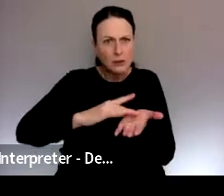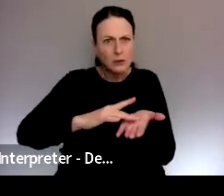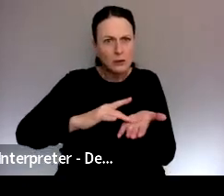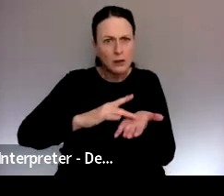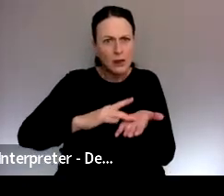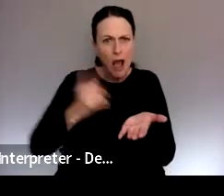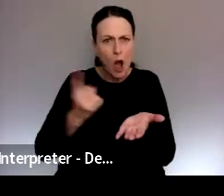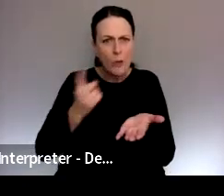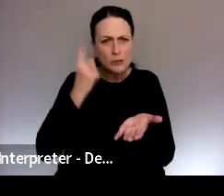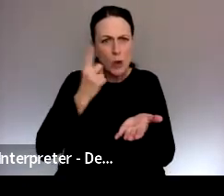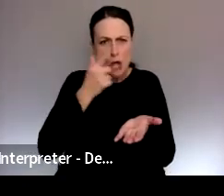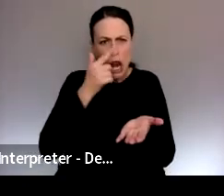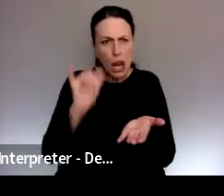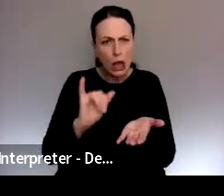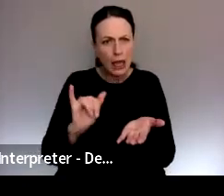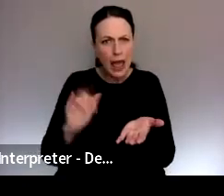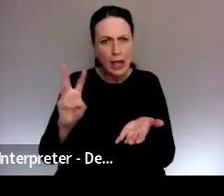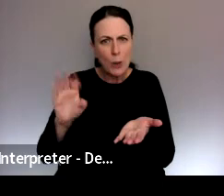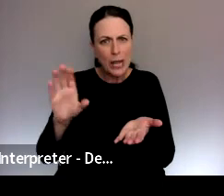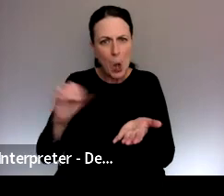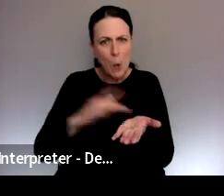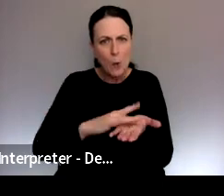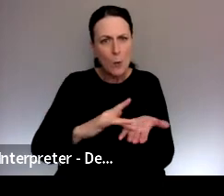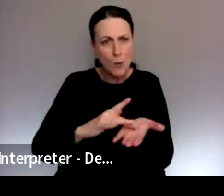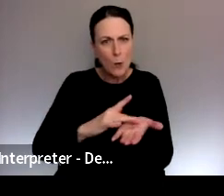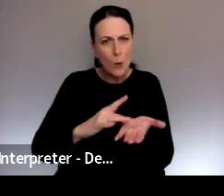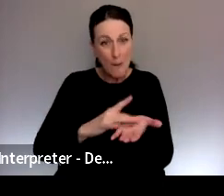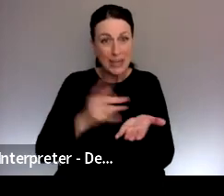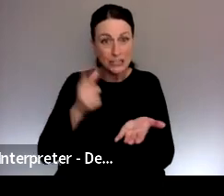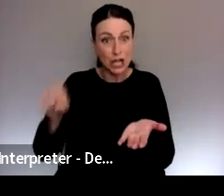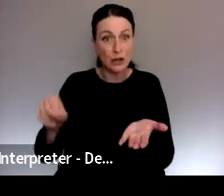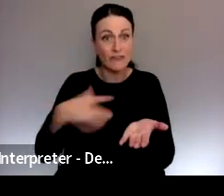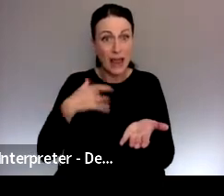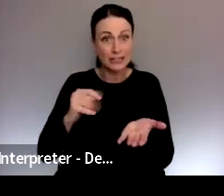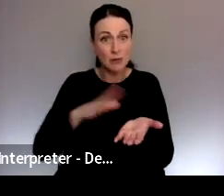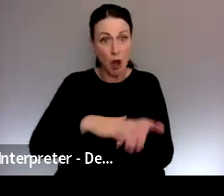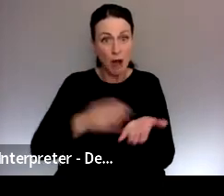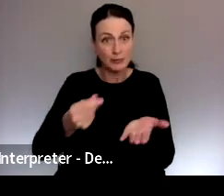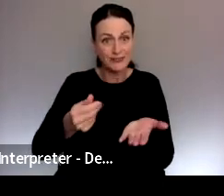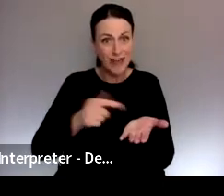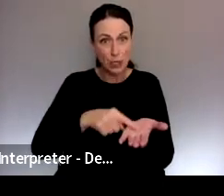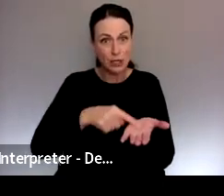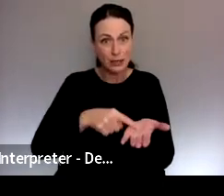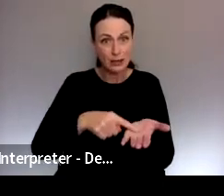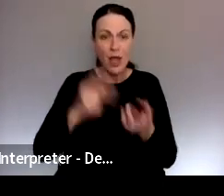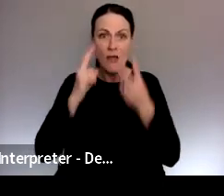and said "I always wondered what the WeCo logo looked like." So, you know, realizing that visuals